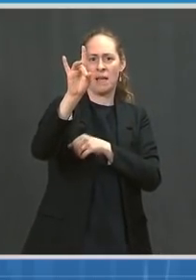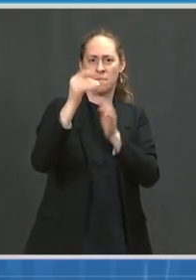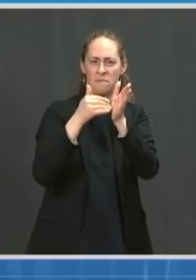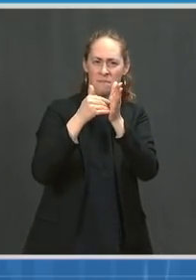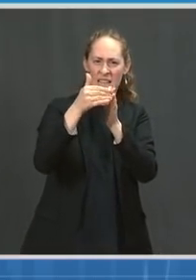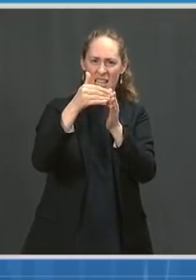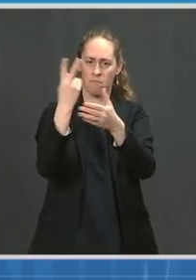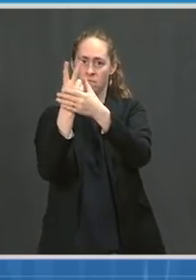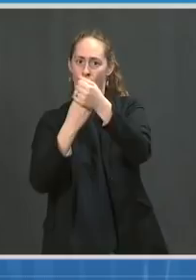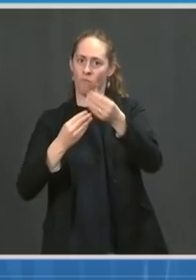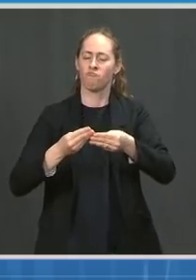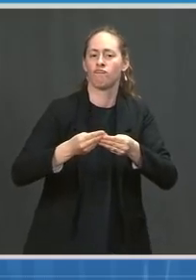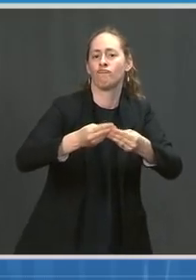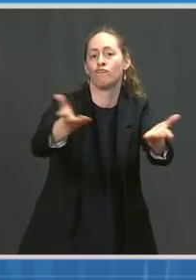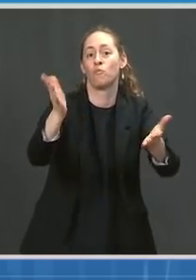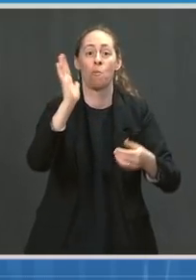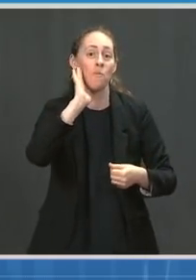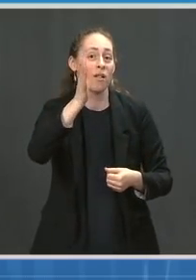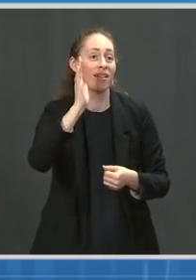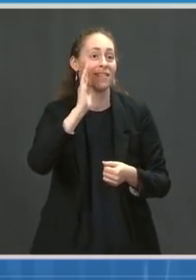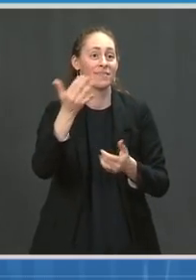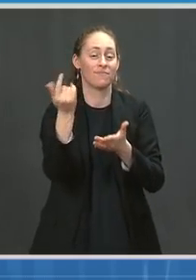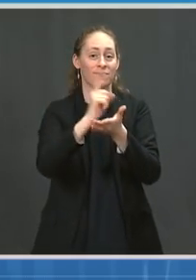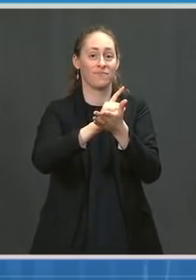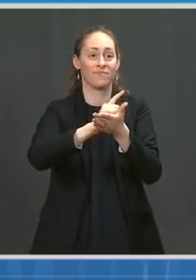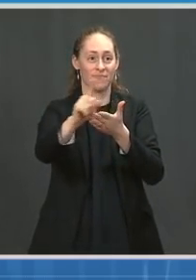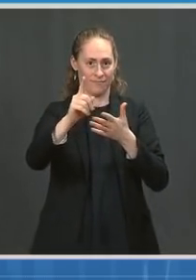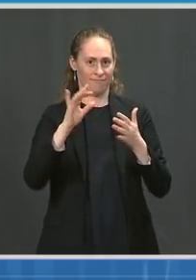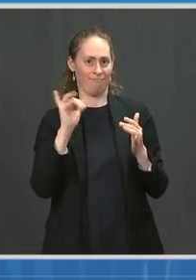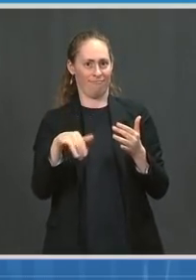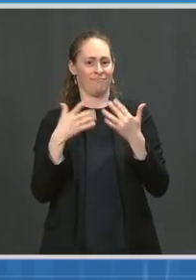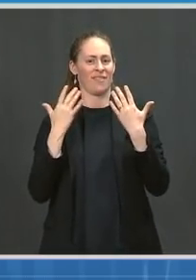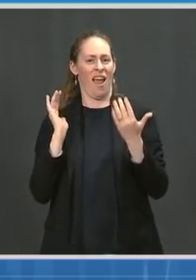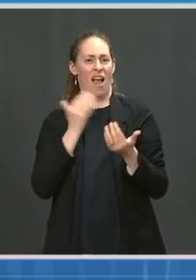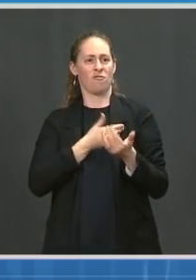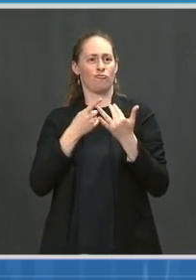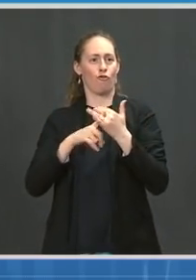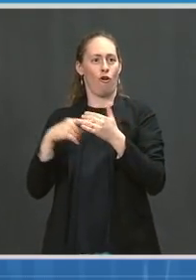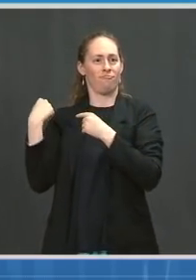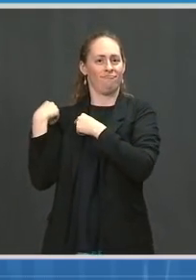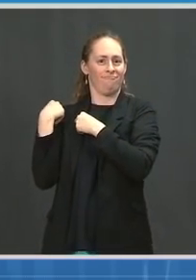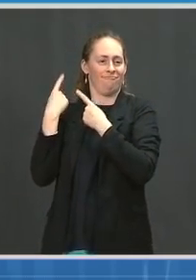And as we've done from the beginning of this administration, we will continue to get supply out the door